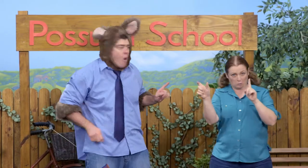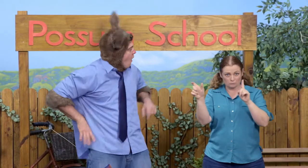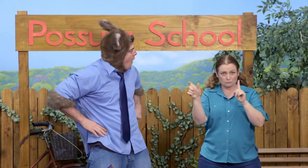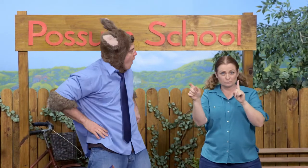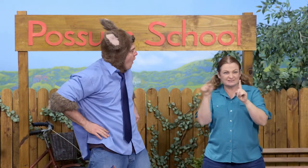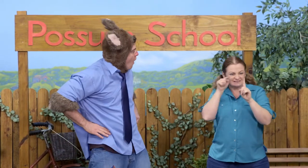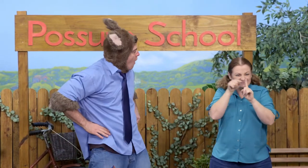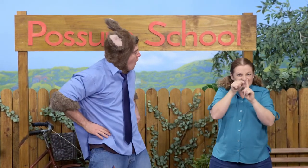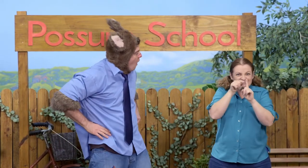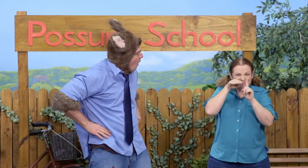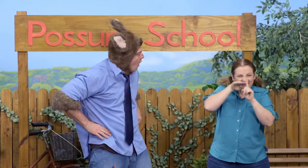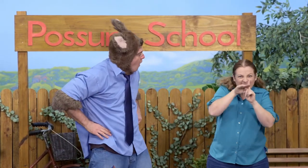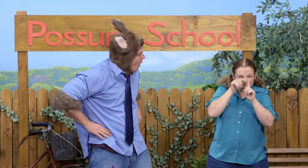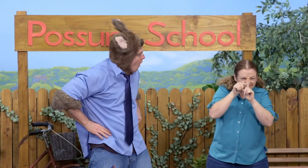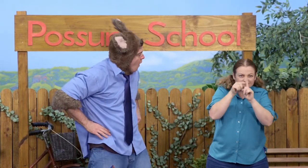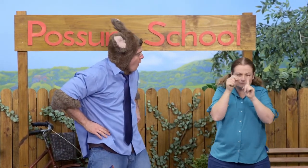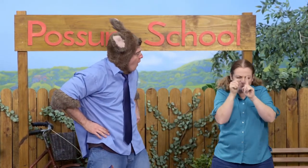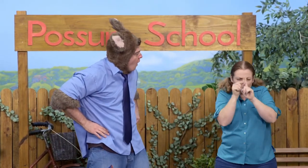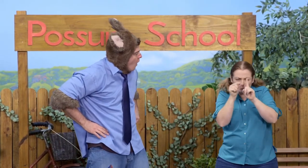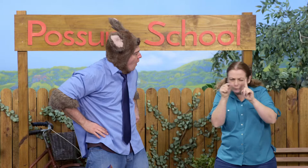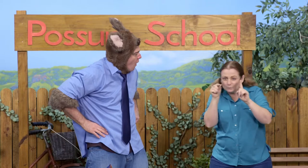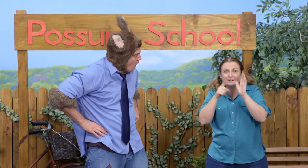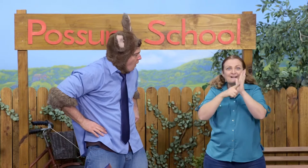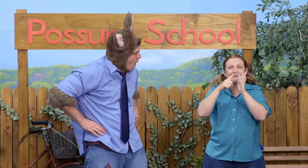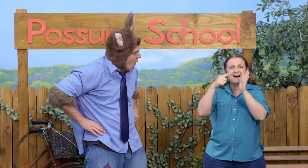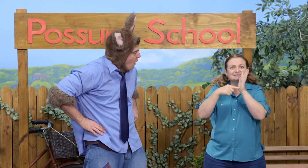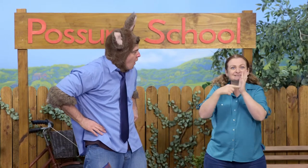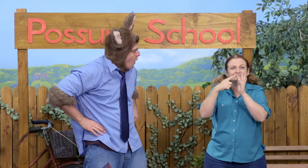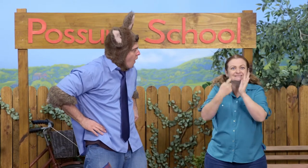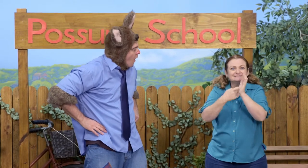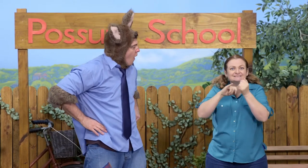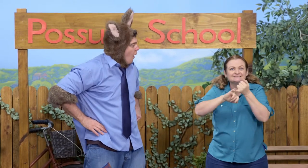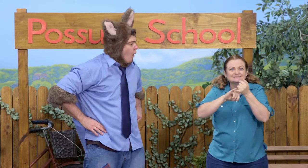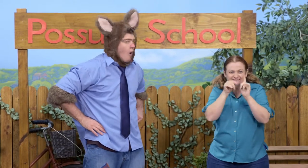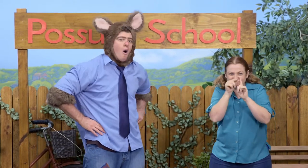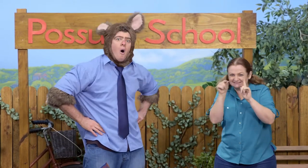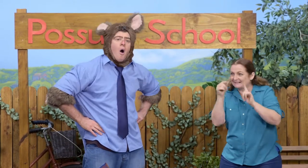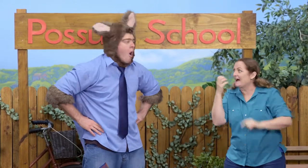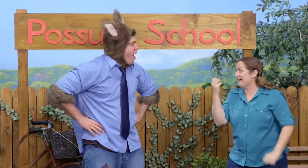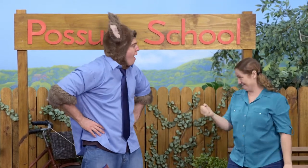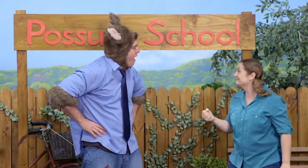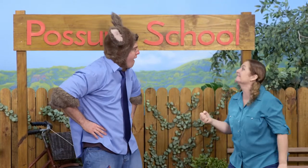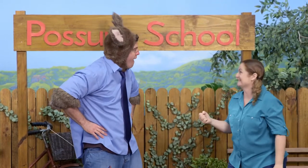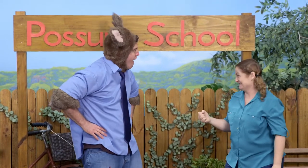And each word has letters in it that form that word. Oh.